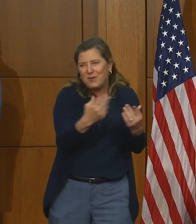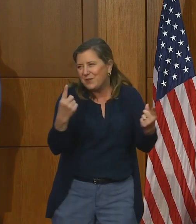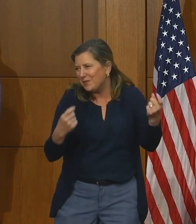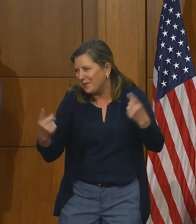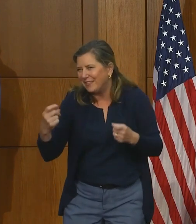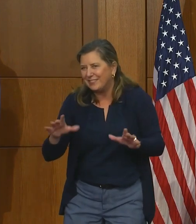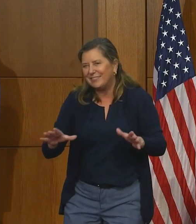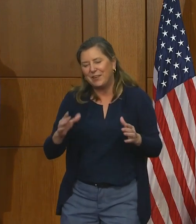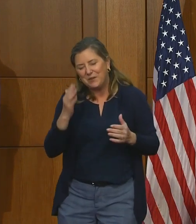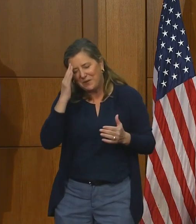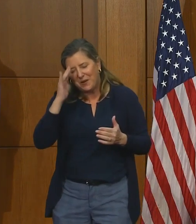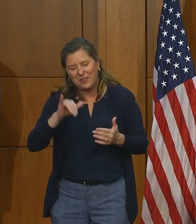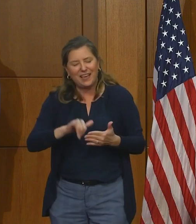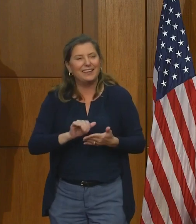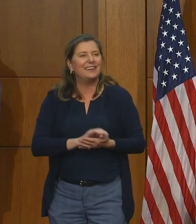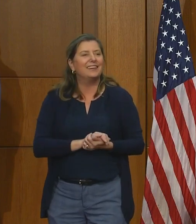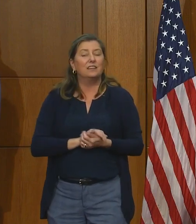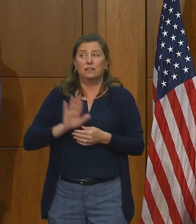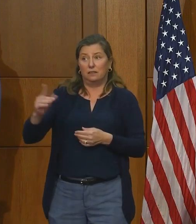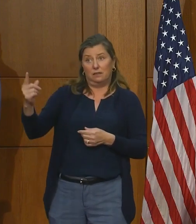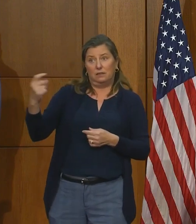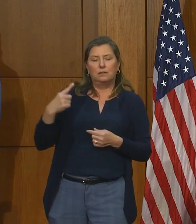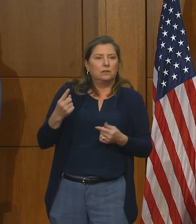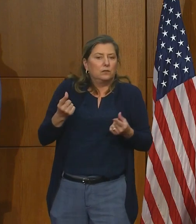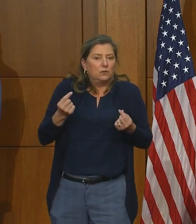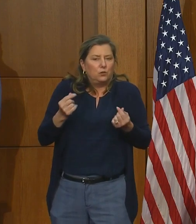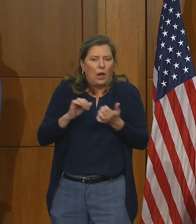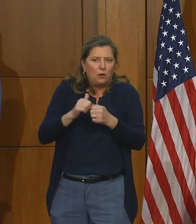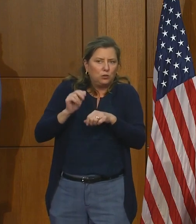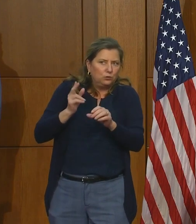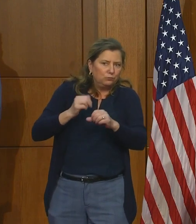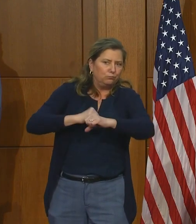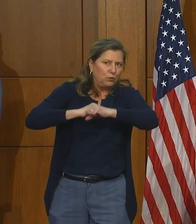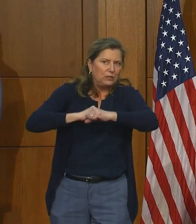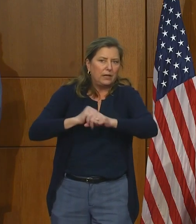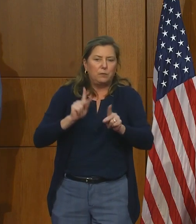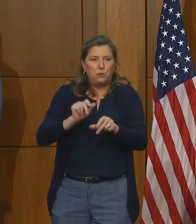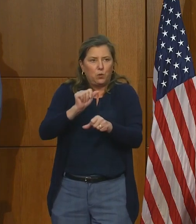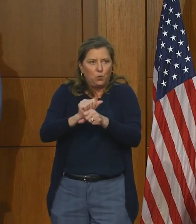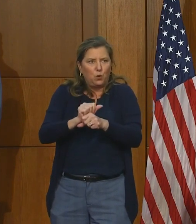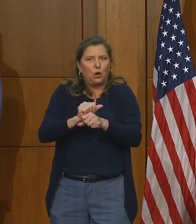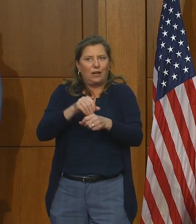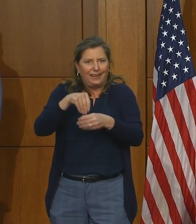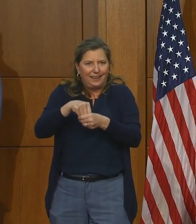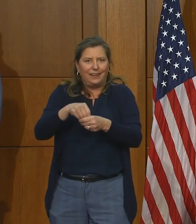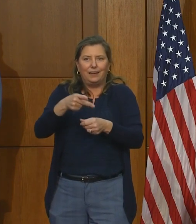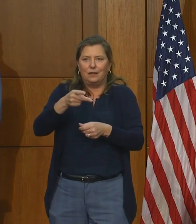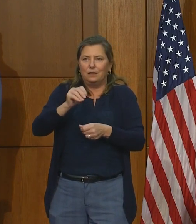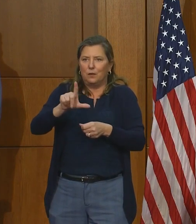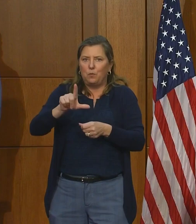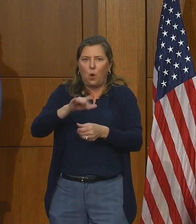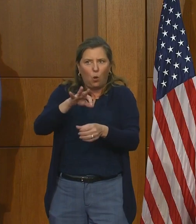QUESTION I'M I APPRECIATE ALL YOUR QUESTION SO I HOPE YOU